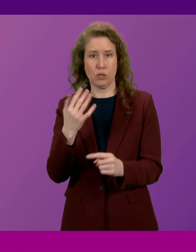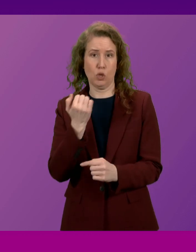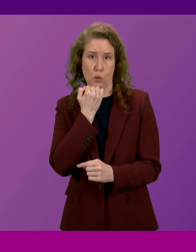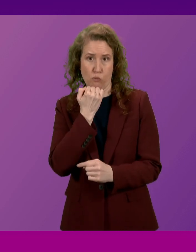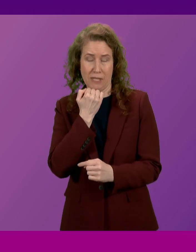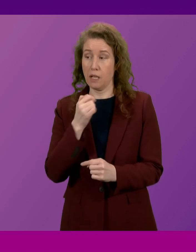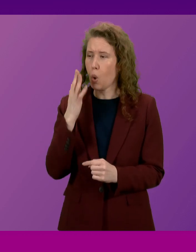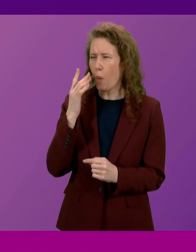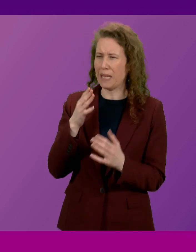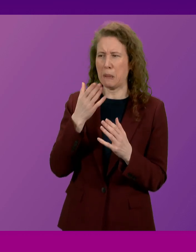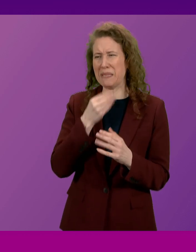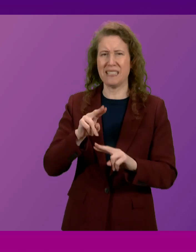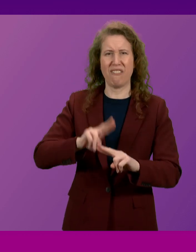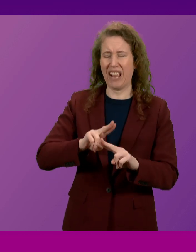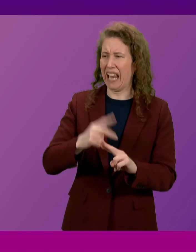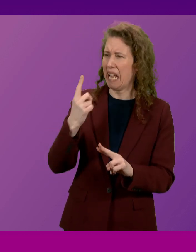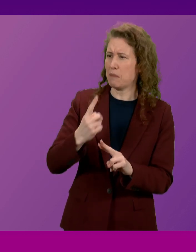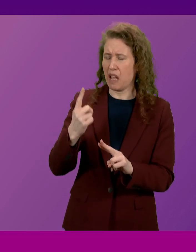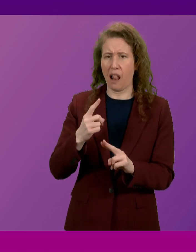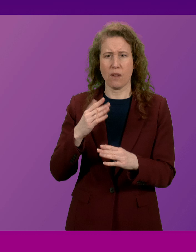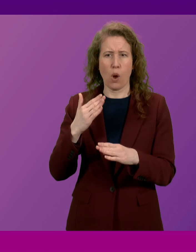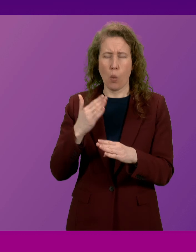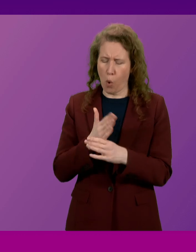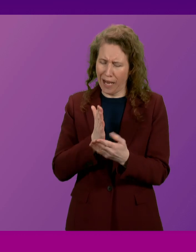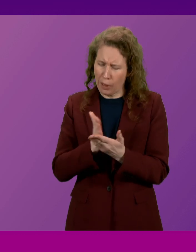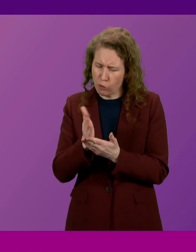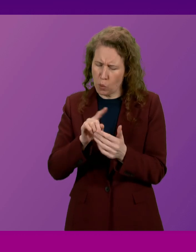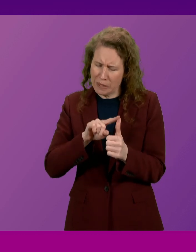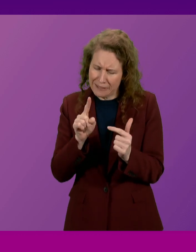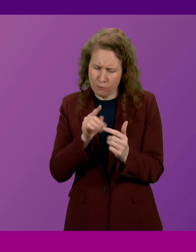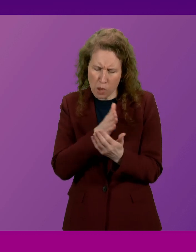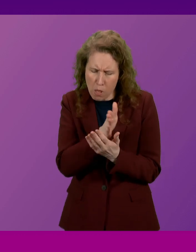While Mr Findlay works his way through different aspects of the record of the